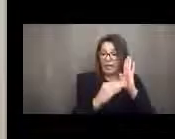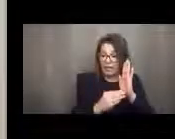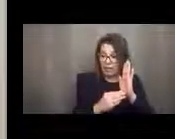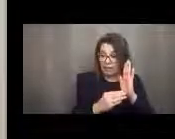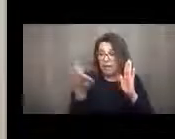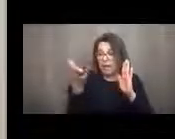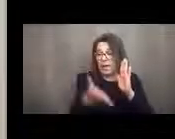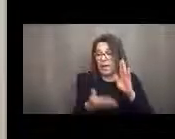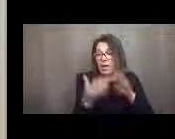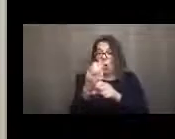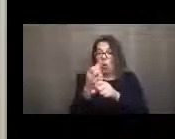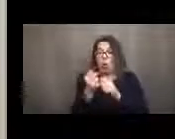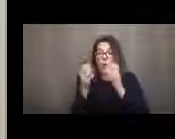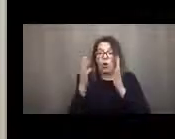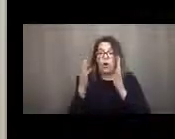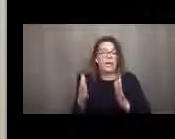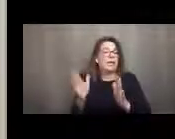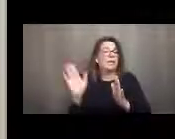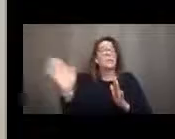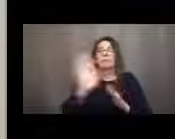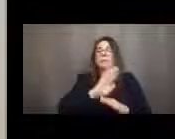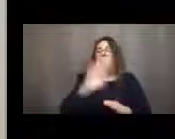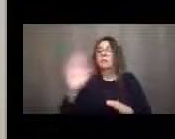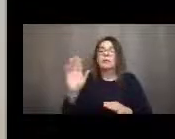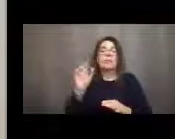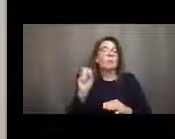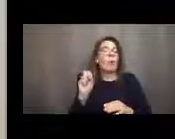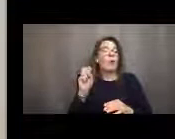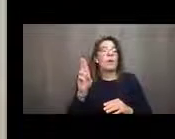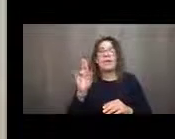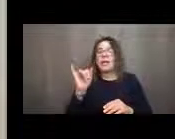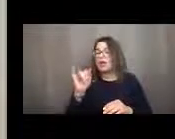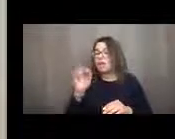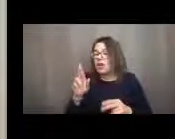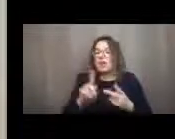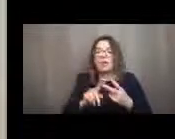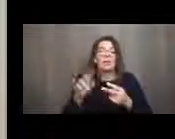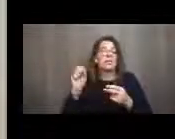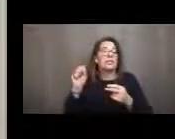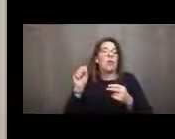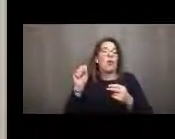It does not apply to the Small Business Innovative Research or Small Business Innovative .. .